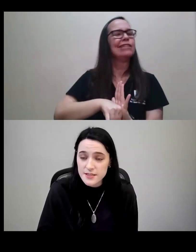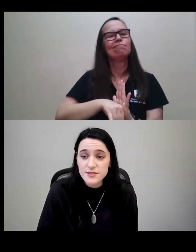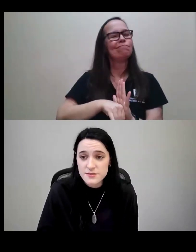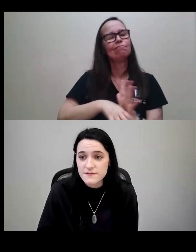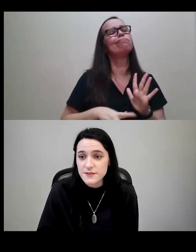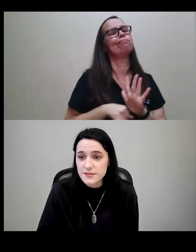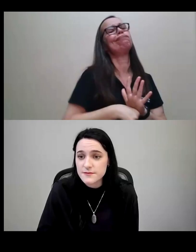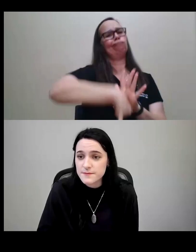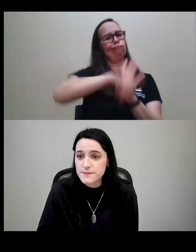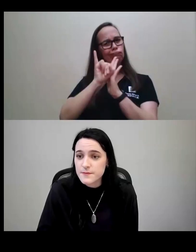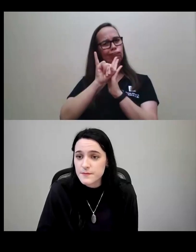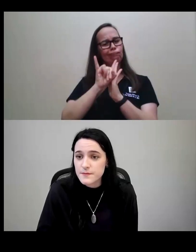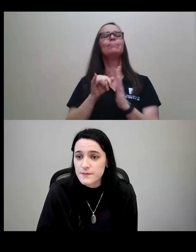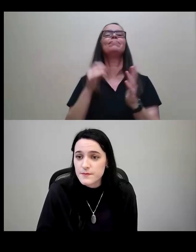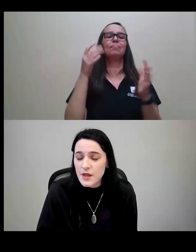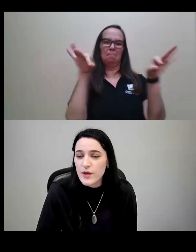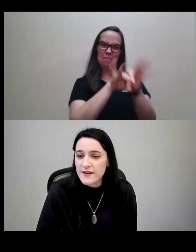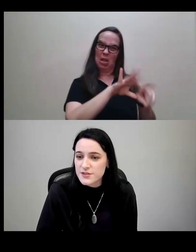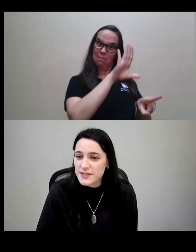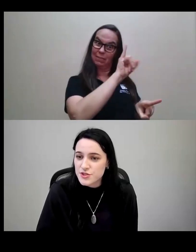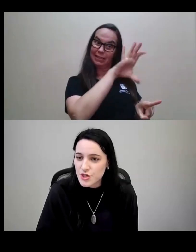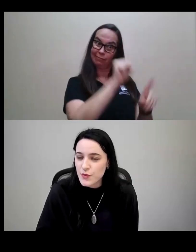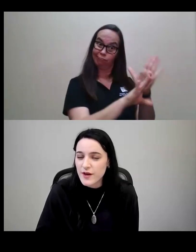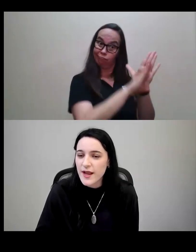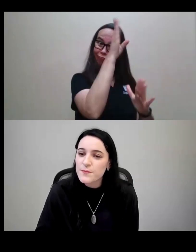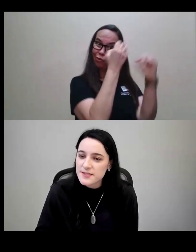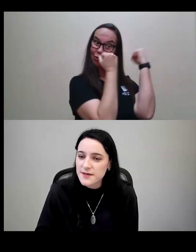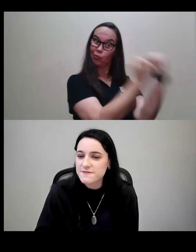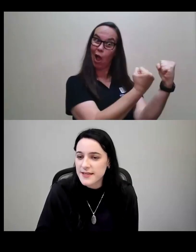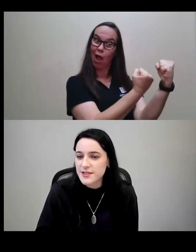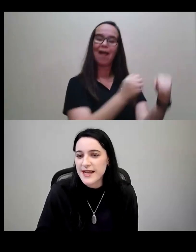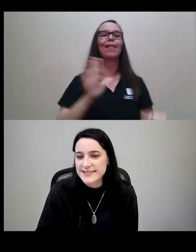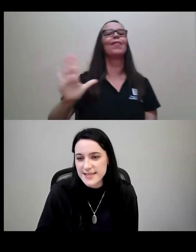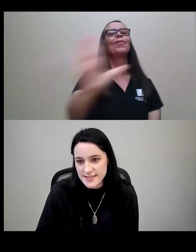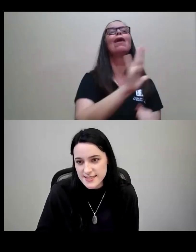identity could suffer. We have to make sure we are helping them find their